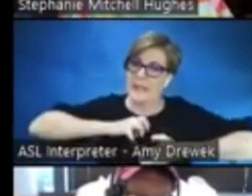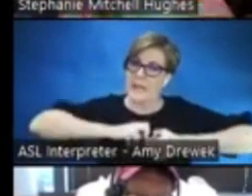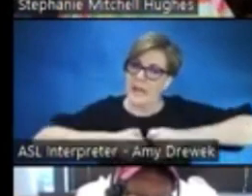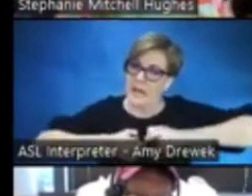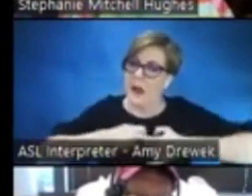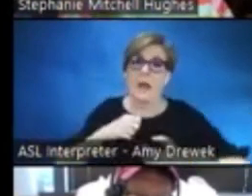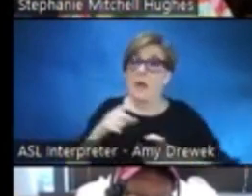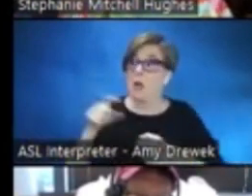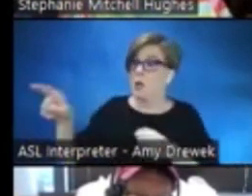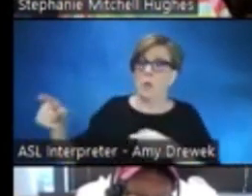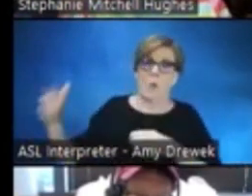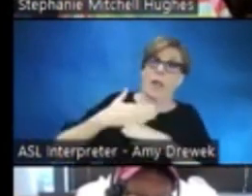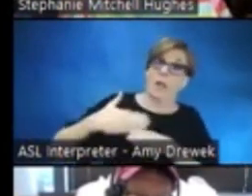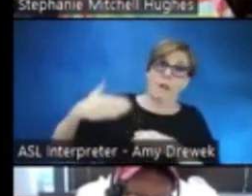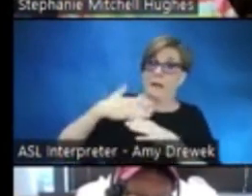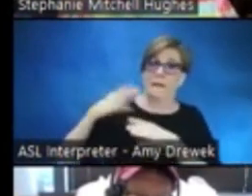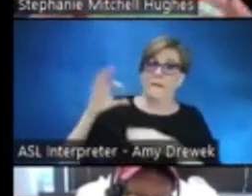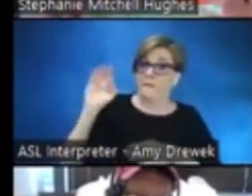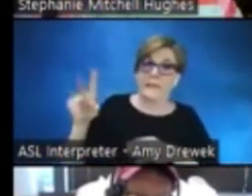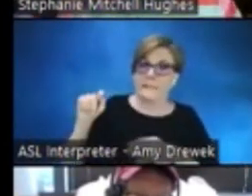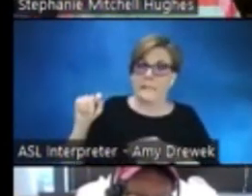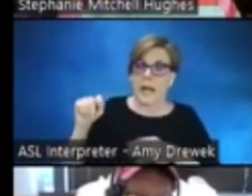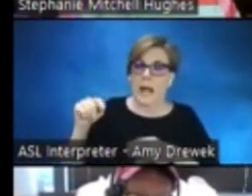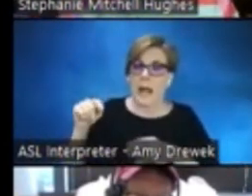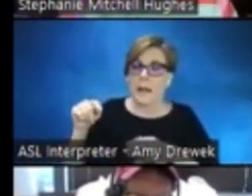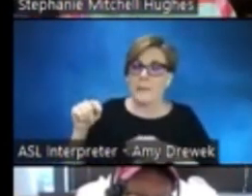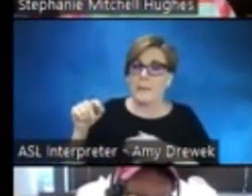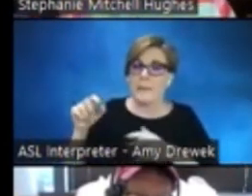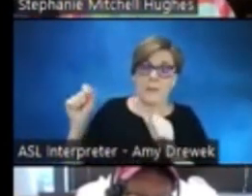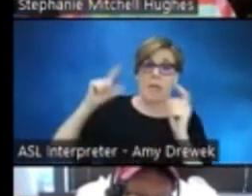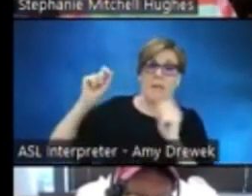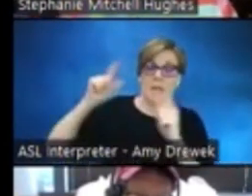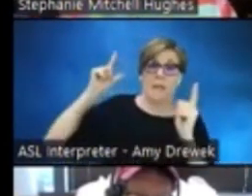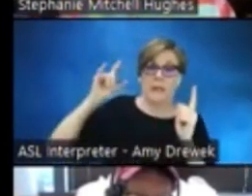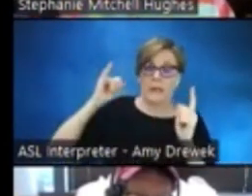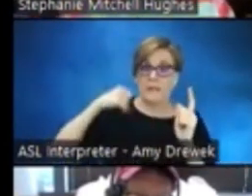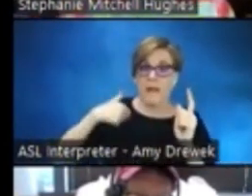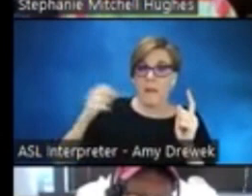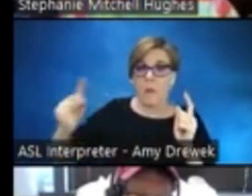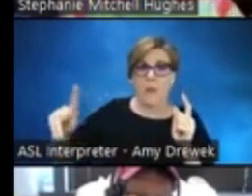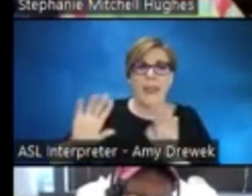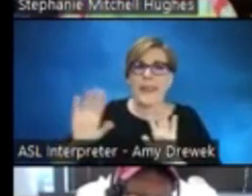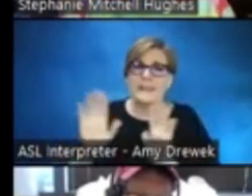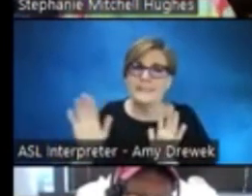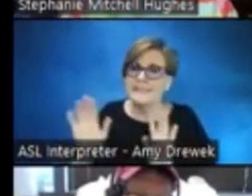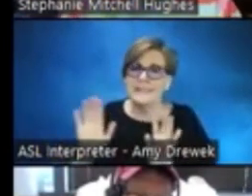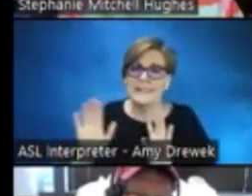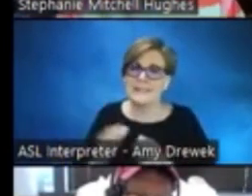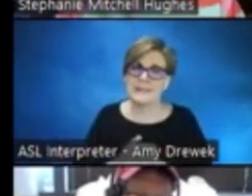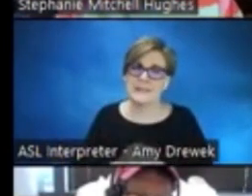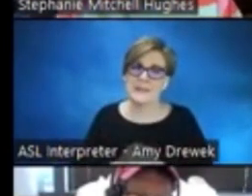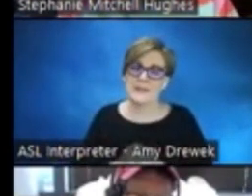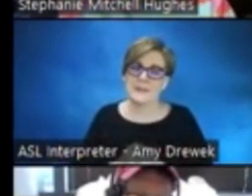HAVE YOU FACE TIMING ME TO SEE IF I AM OKAY.